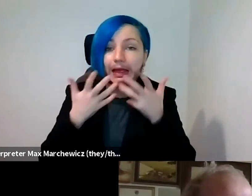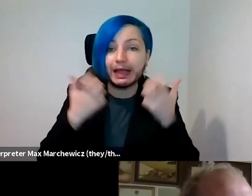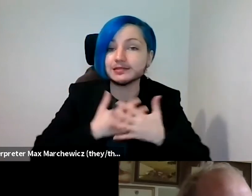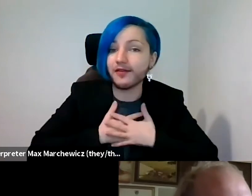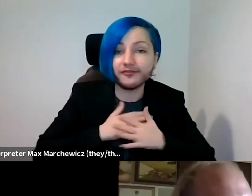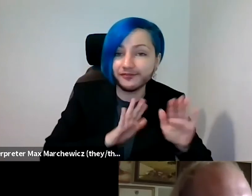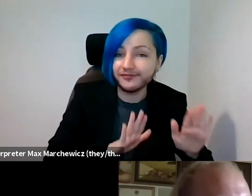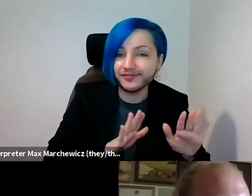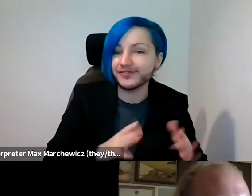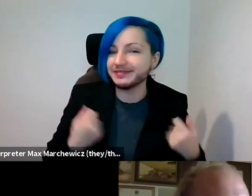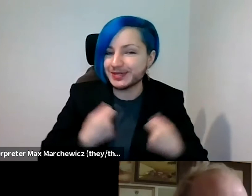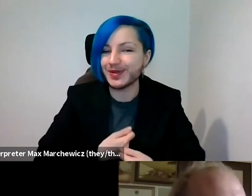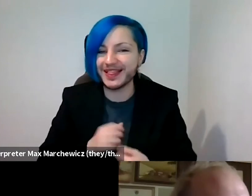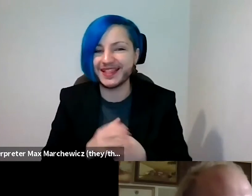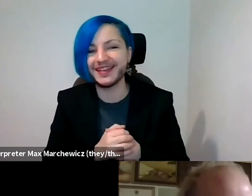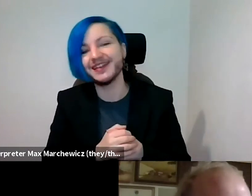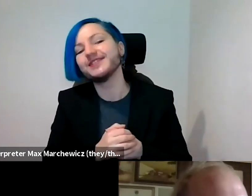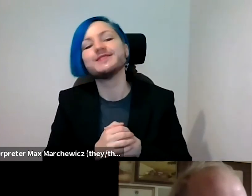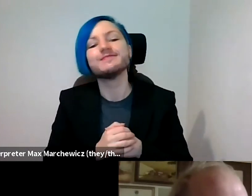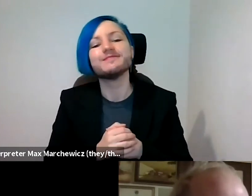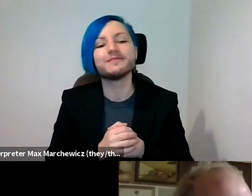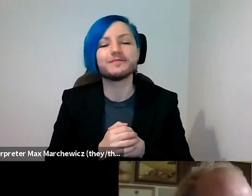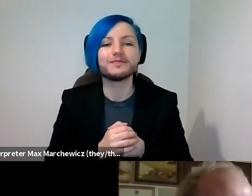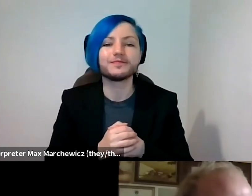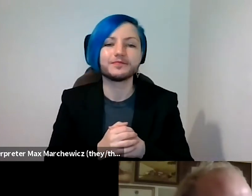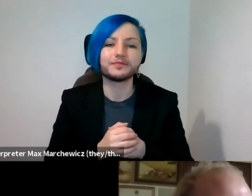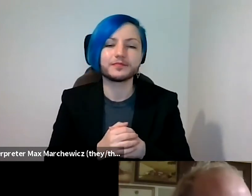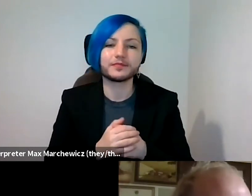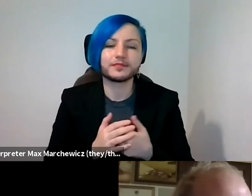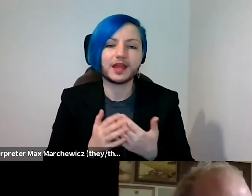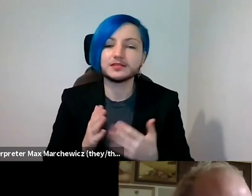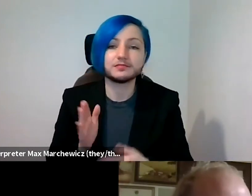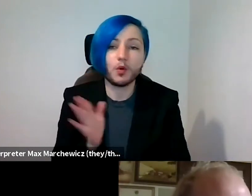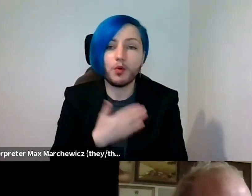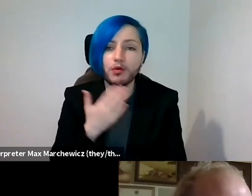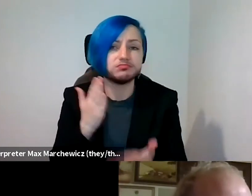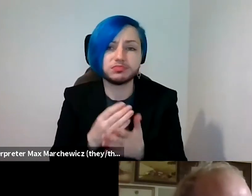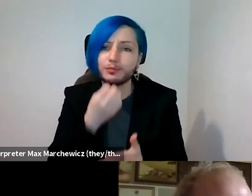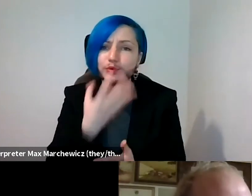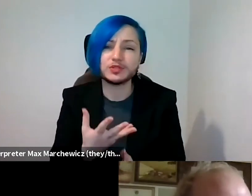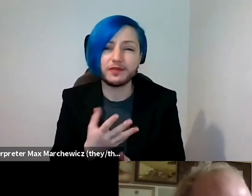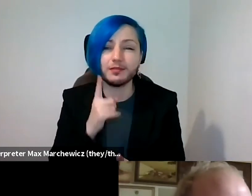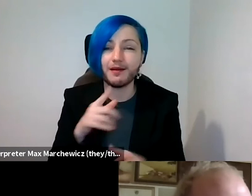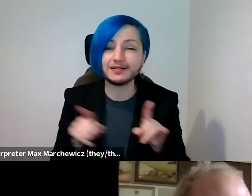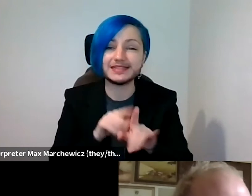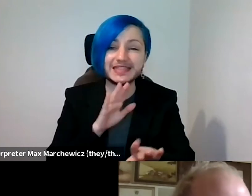but I love that shawl, and all the shawls, they're just stunning, absolutely. But at the same time to get its history right,